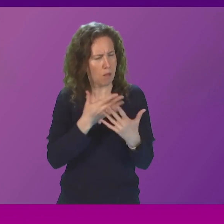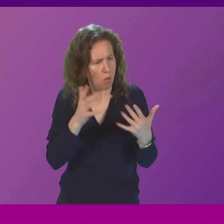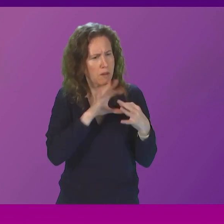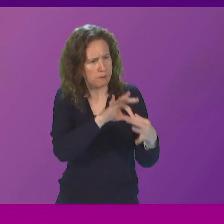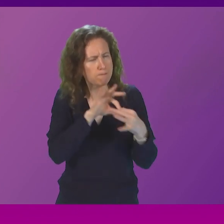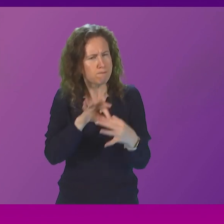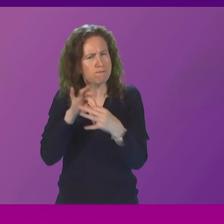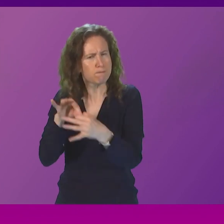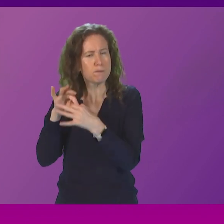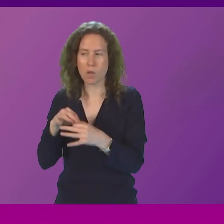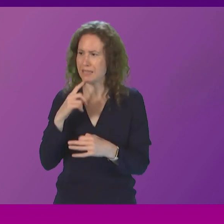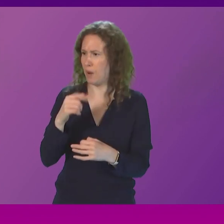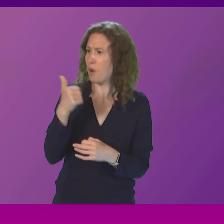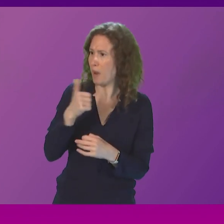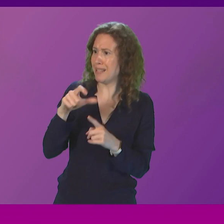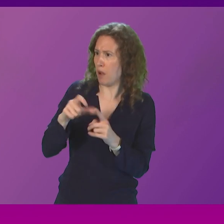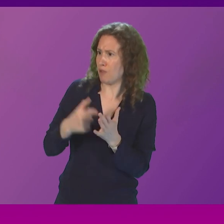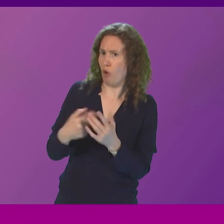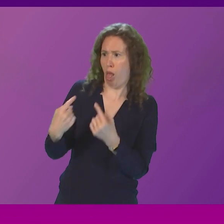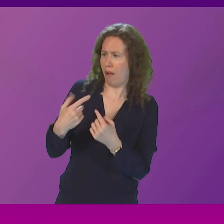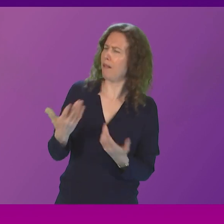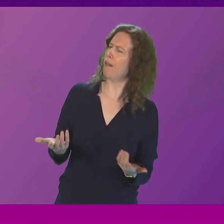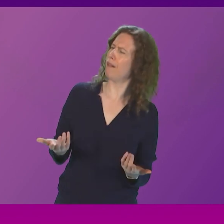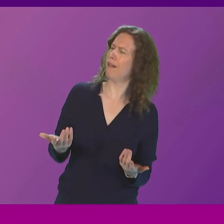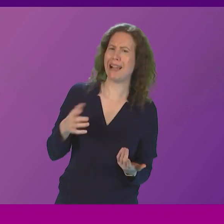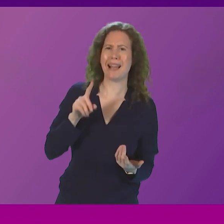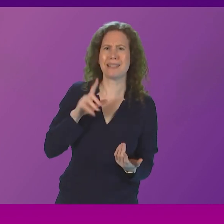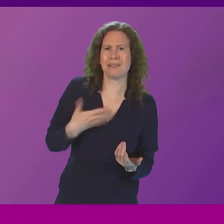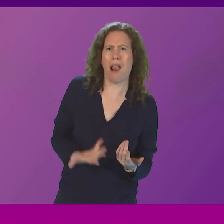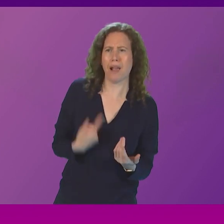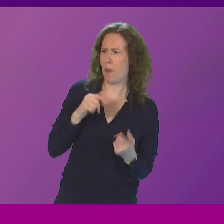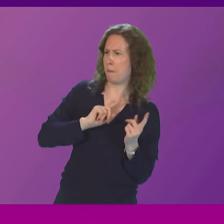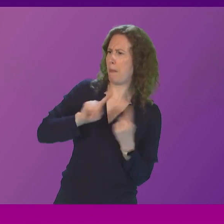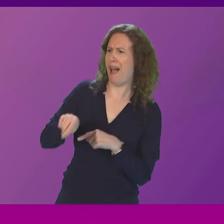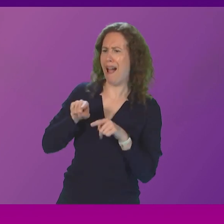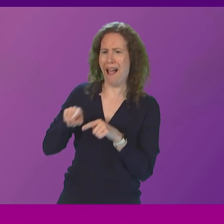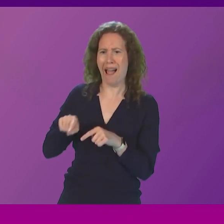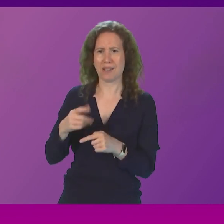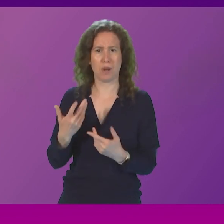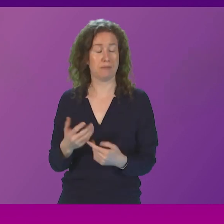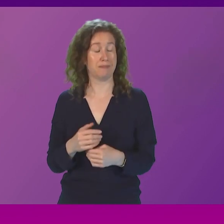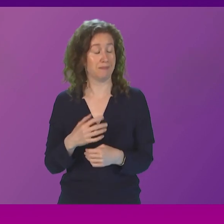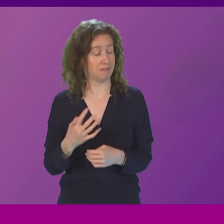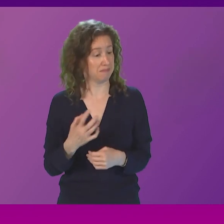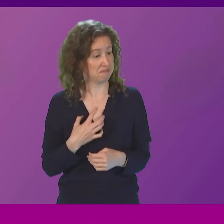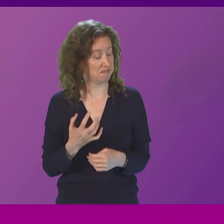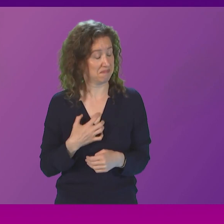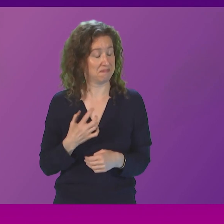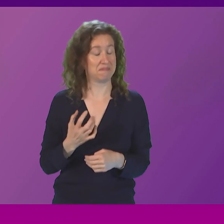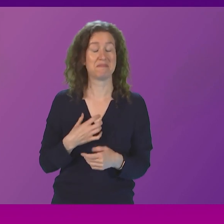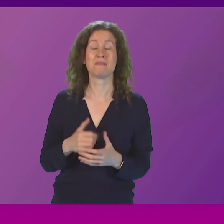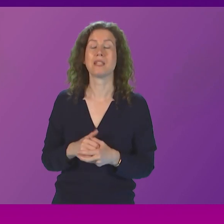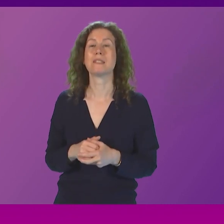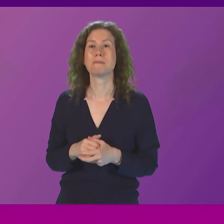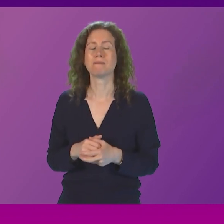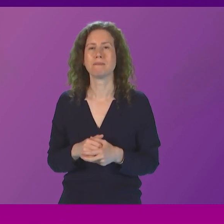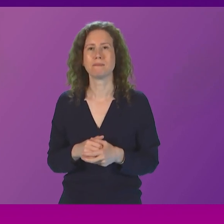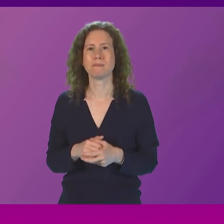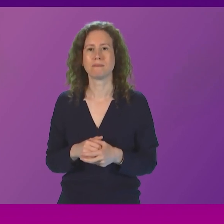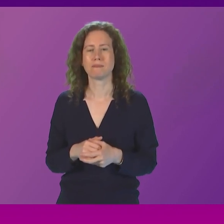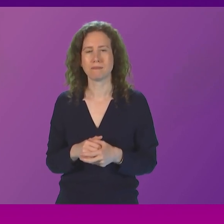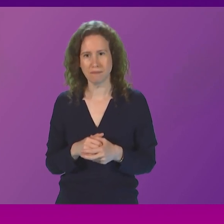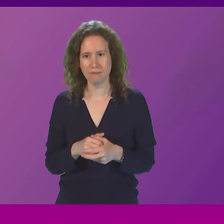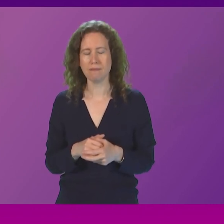It is fine for Douglas Ross to dish it out, but he cannot take it when he is asking his